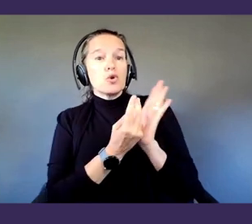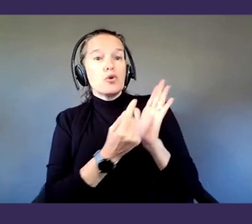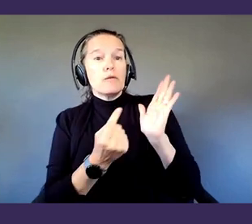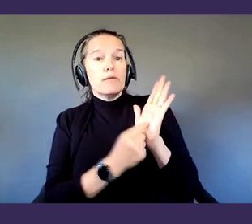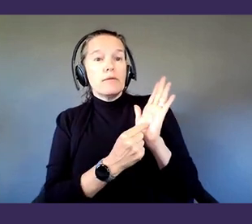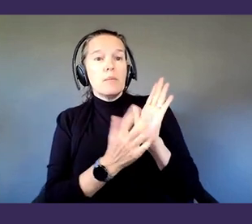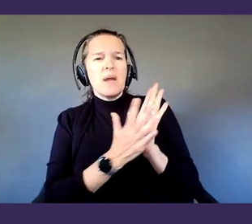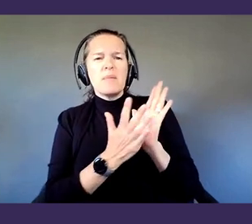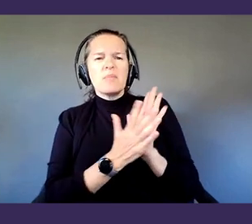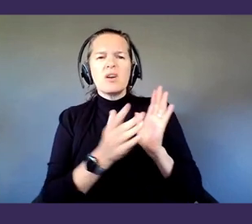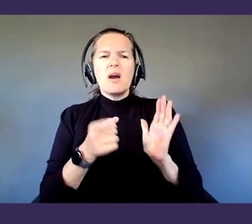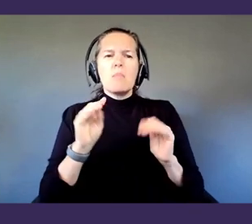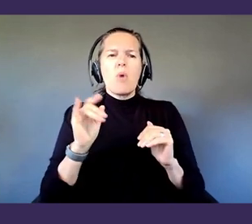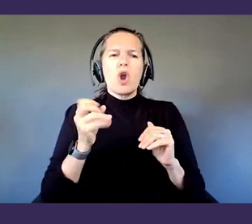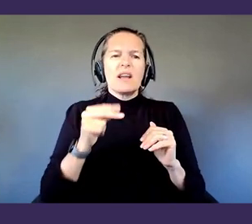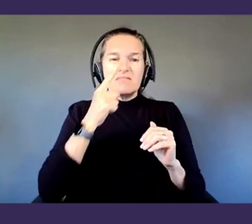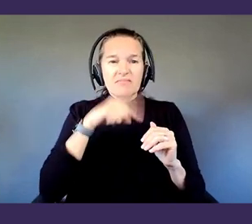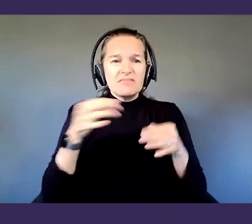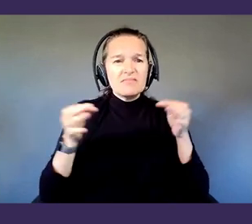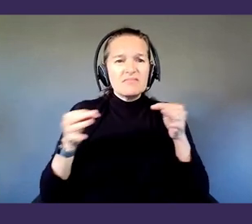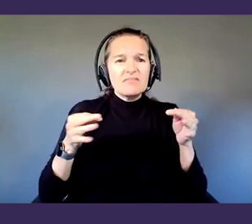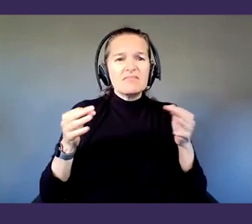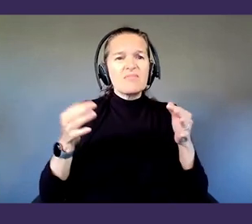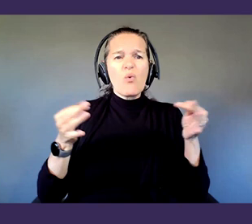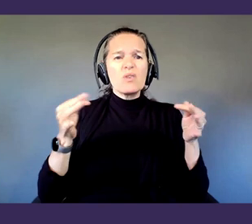to what that process might be like